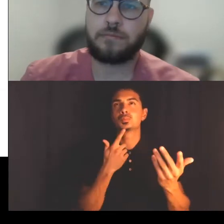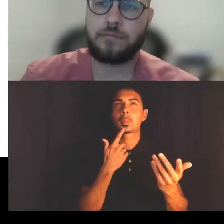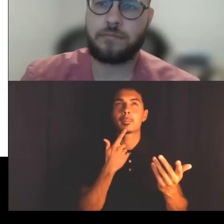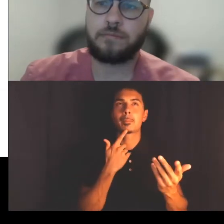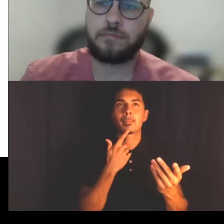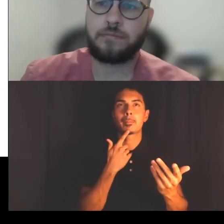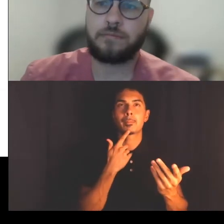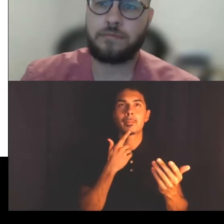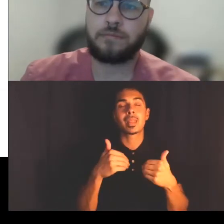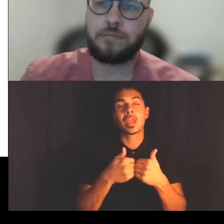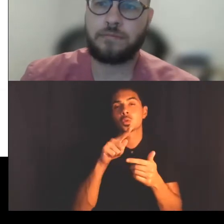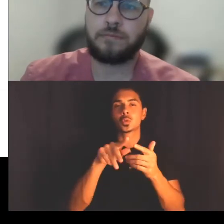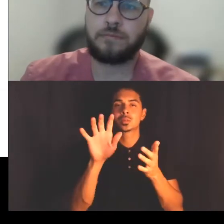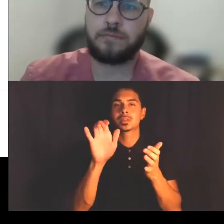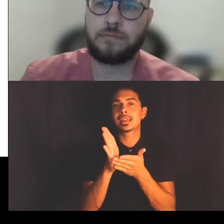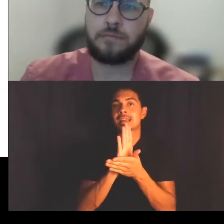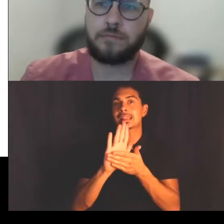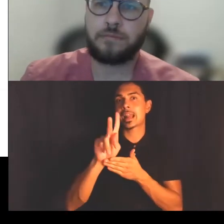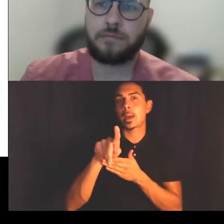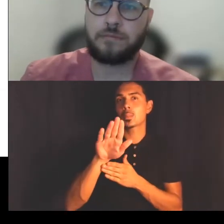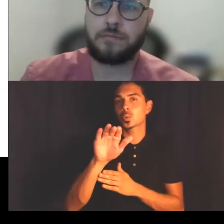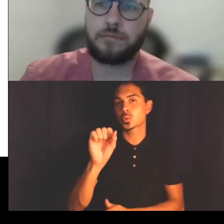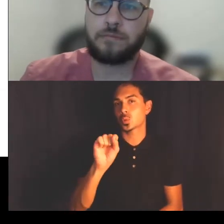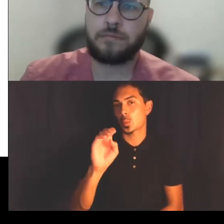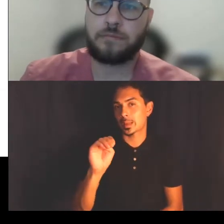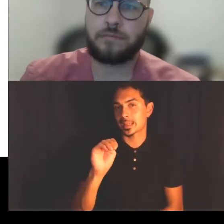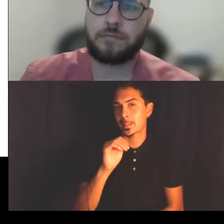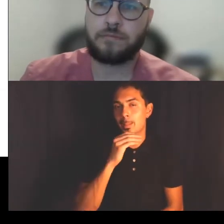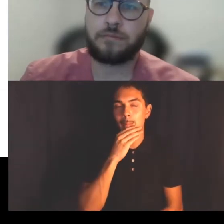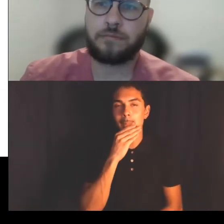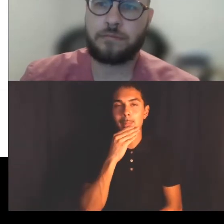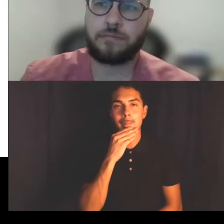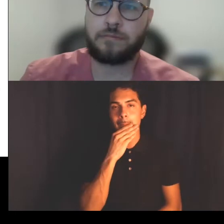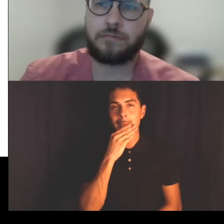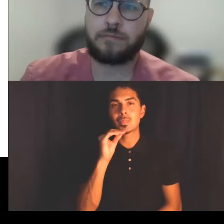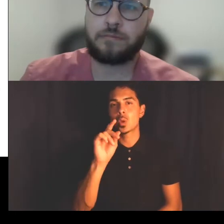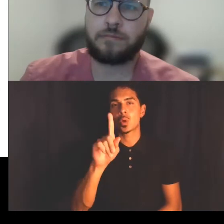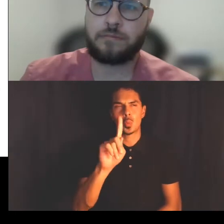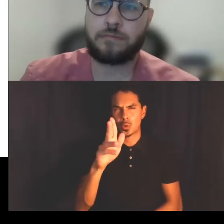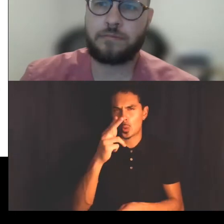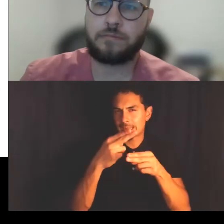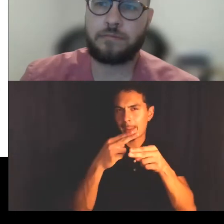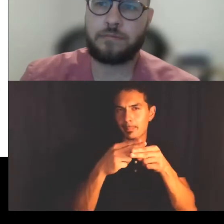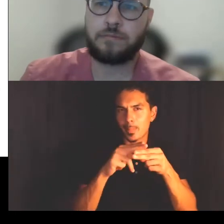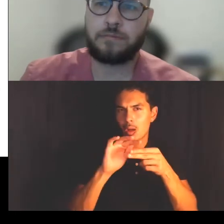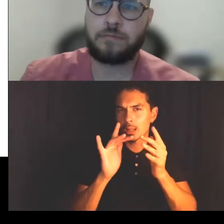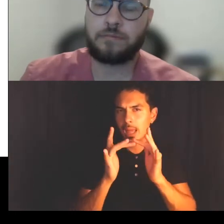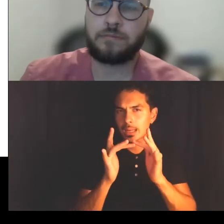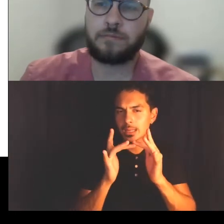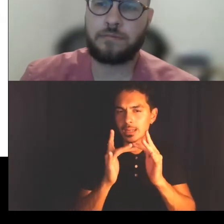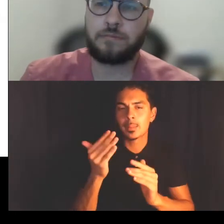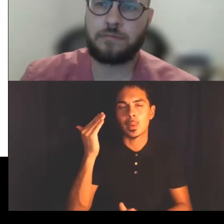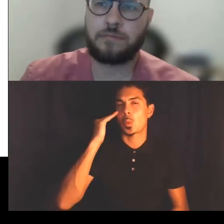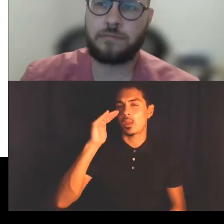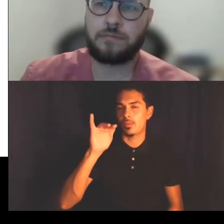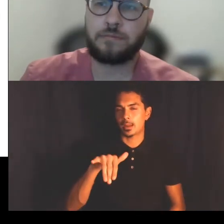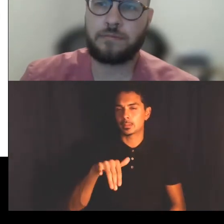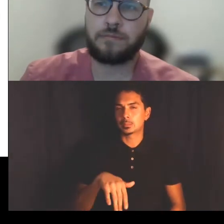your social media or be aware of where your name is online. FORGE is also doing something, I believe,